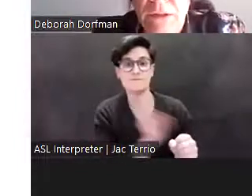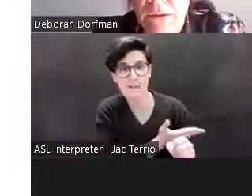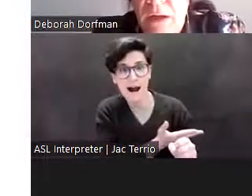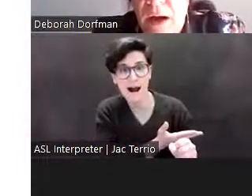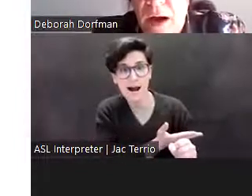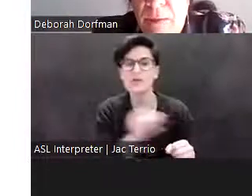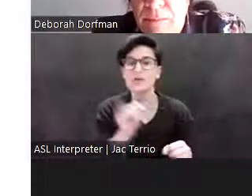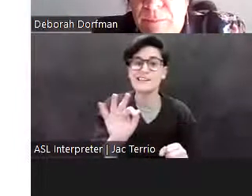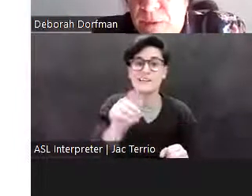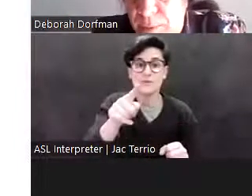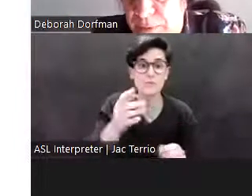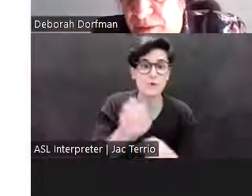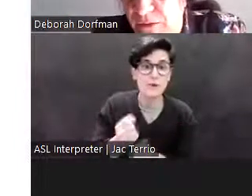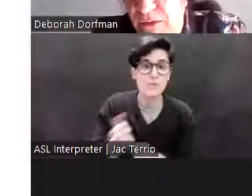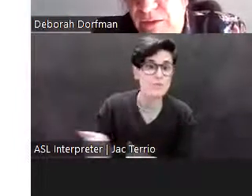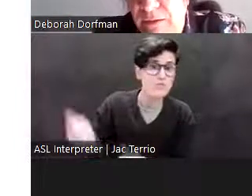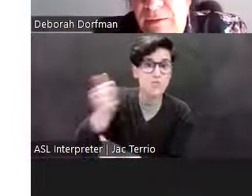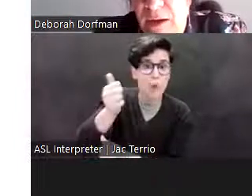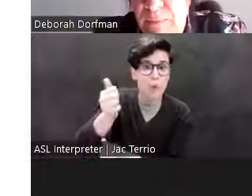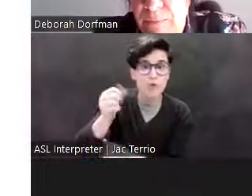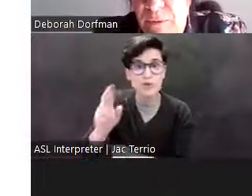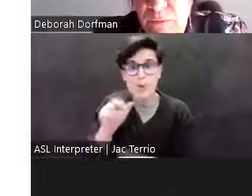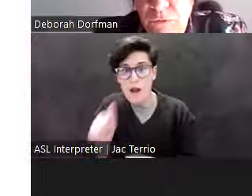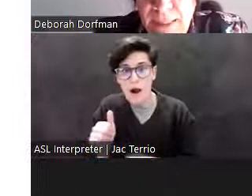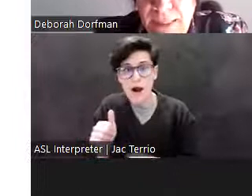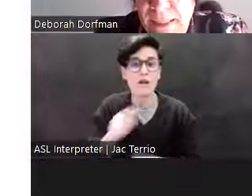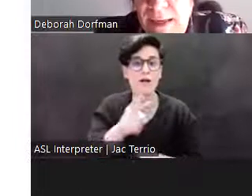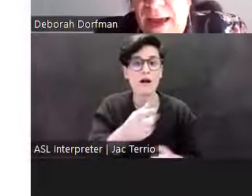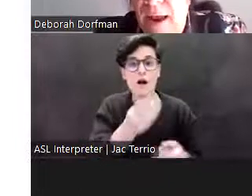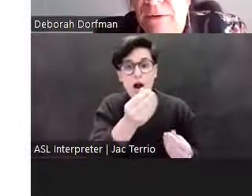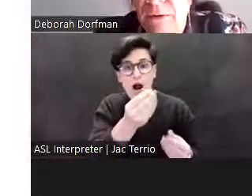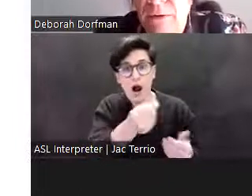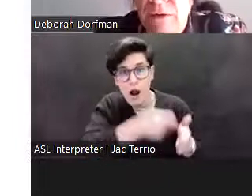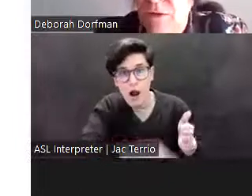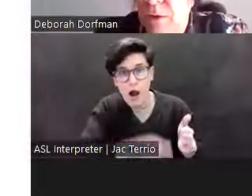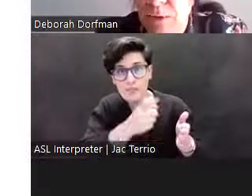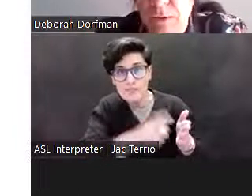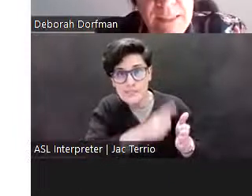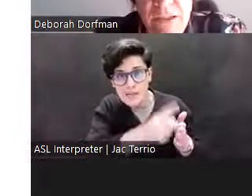compensation. 15:11:46 So training and other terms or conditions